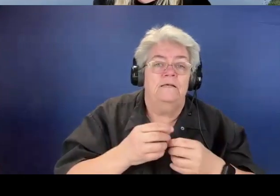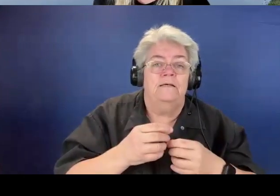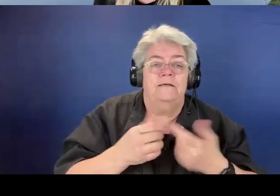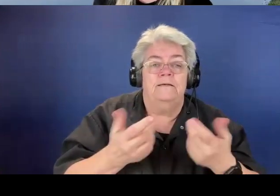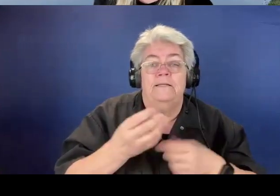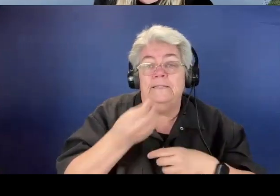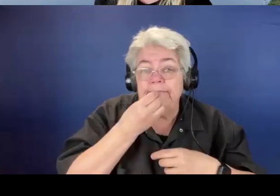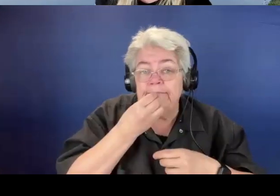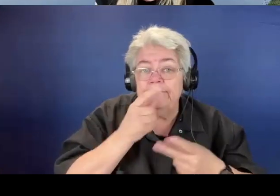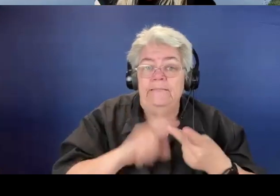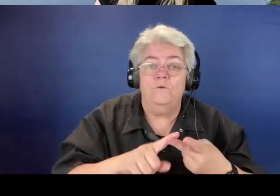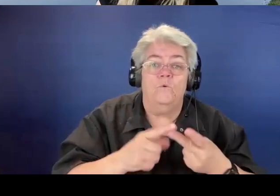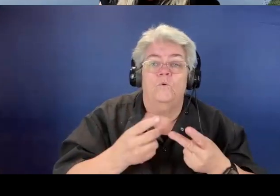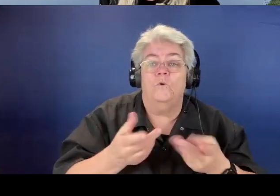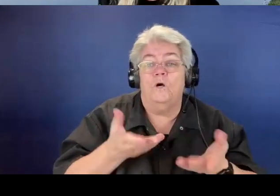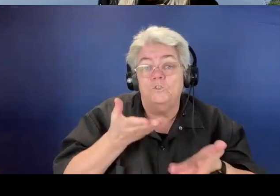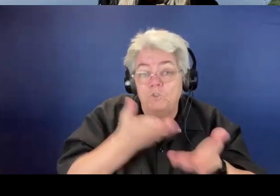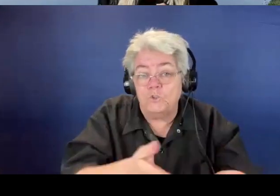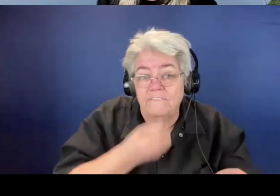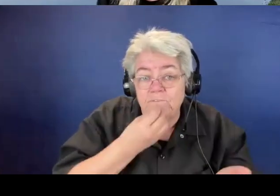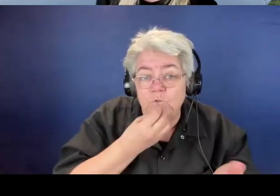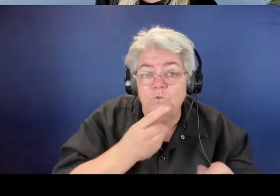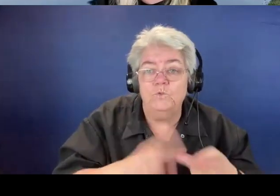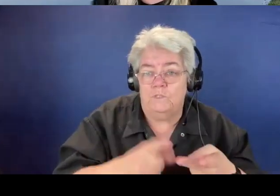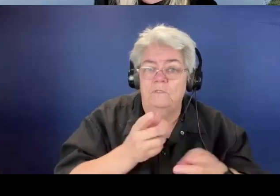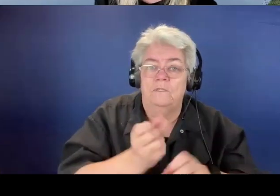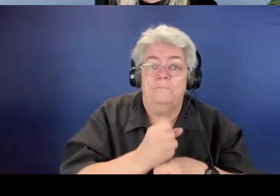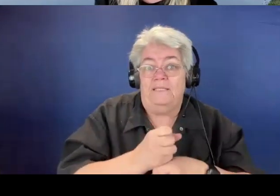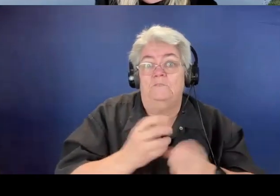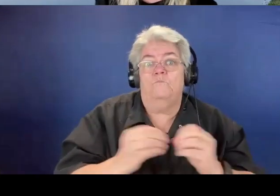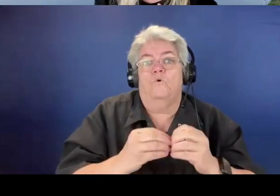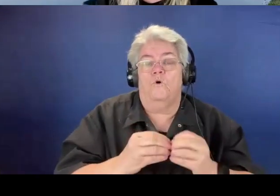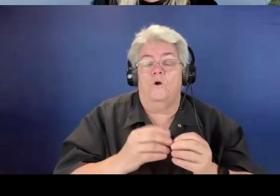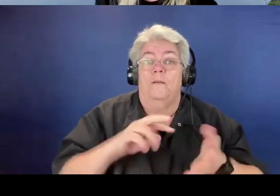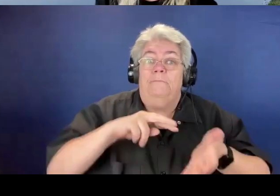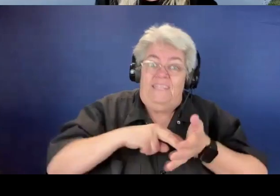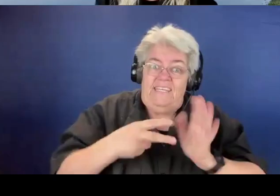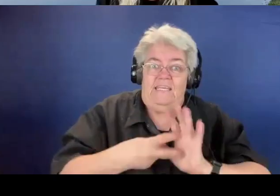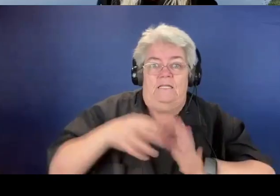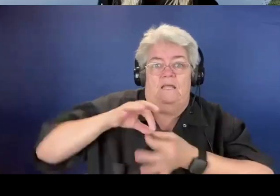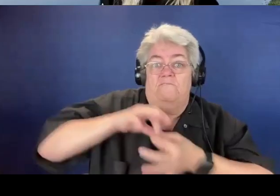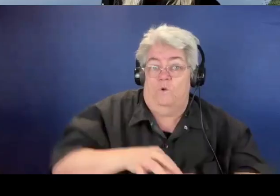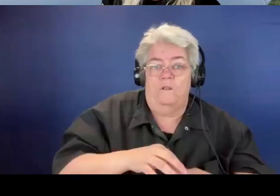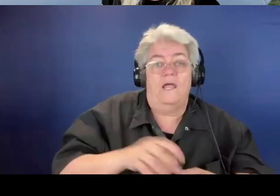getting ready to serve food and that would make it so much more meaningful and really how they learn better.